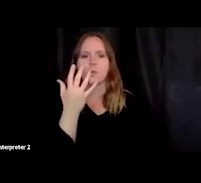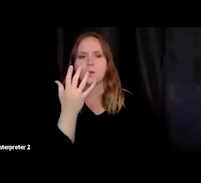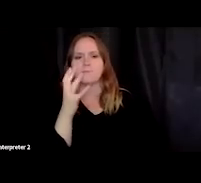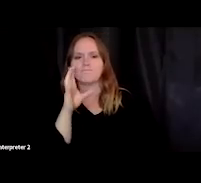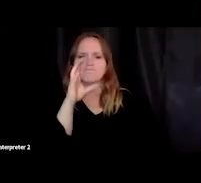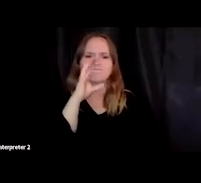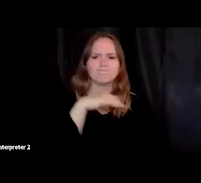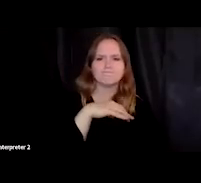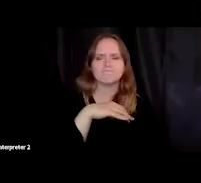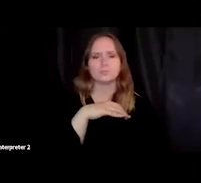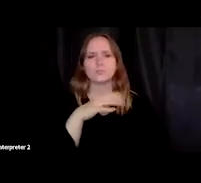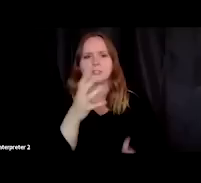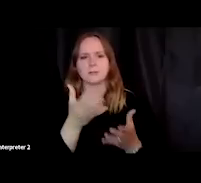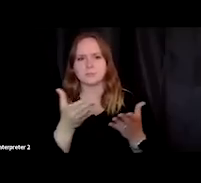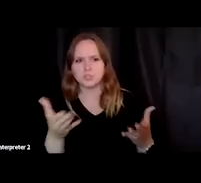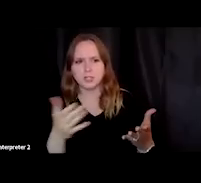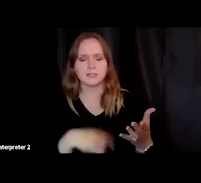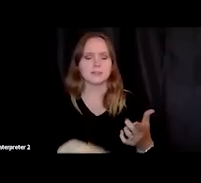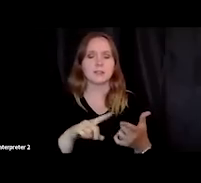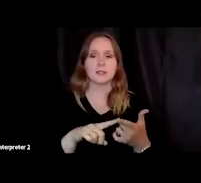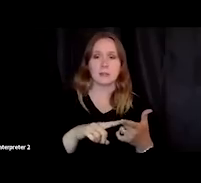Memory is often a concern, this belief